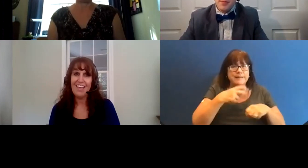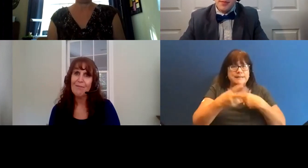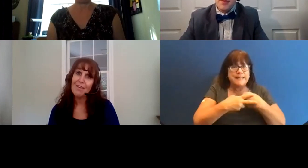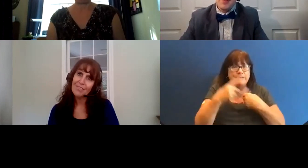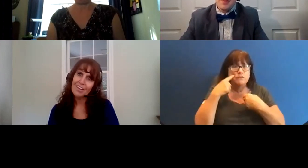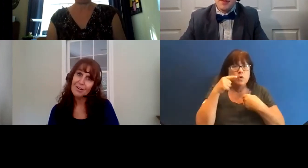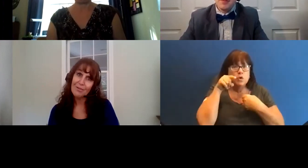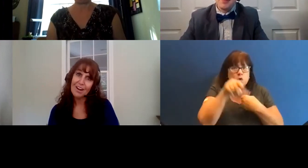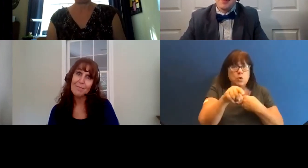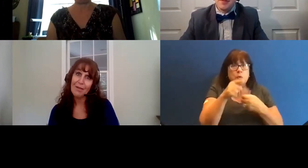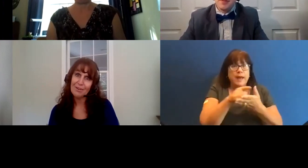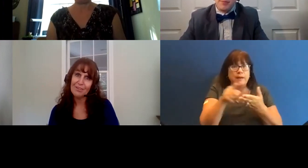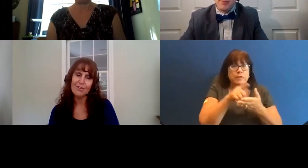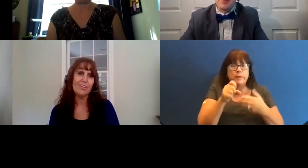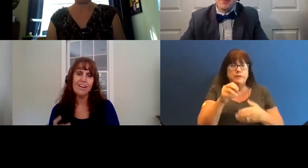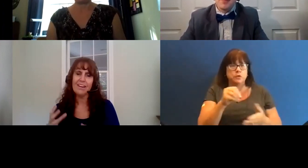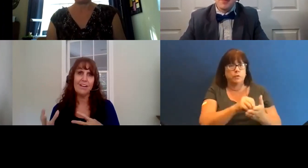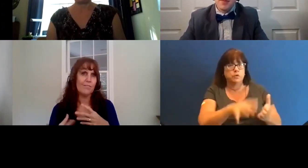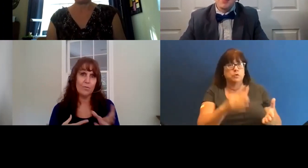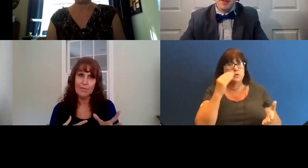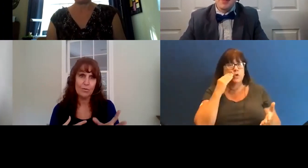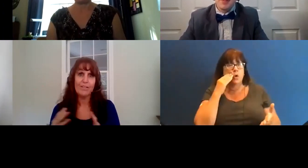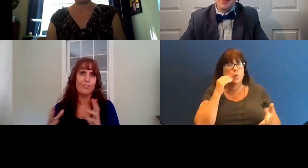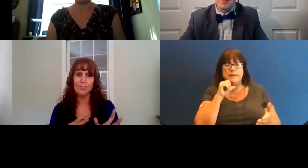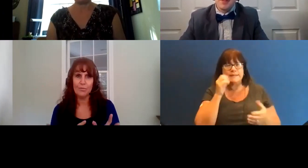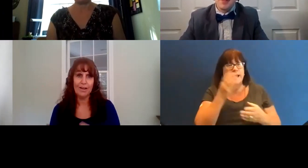they'll know they're not bothering you, they're not getting in the way of your research or whatever